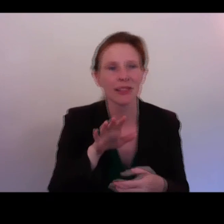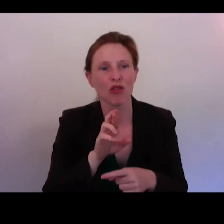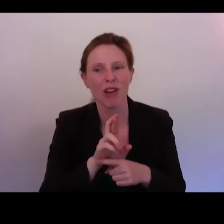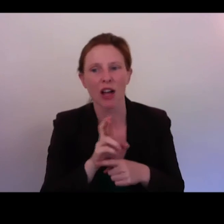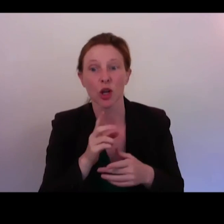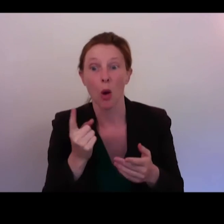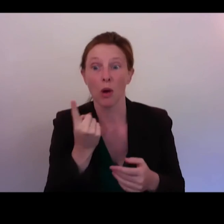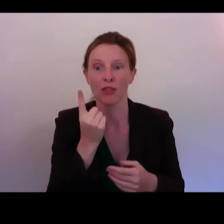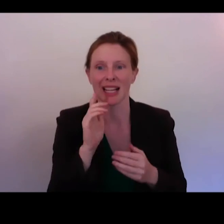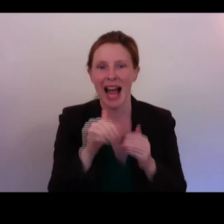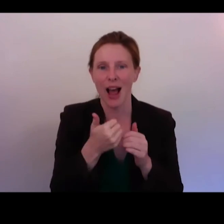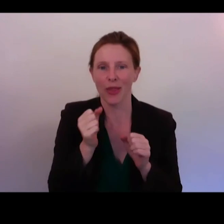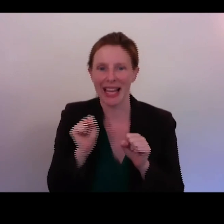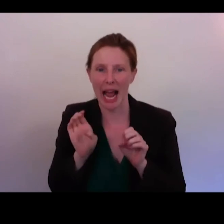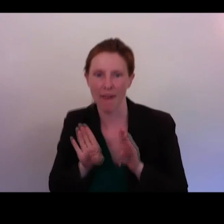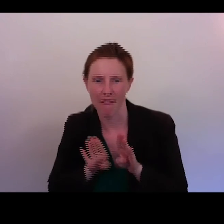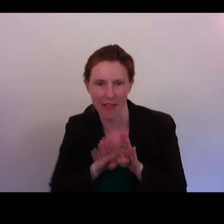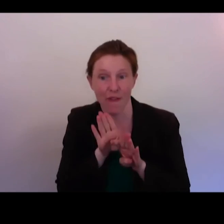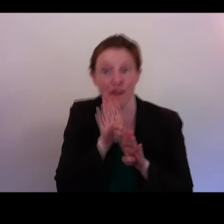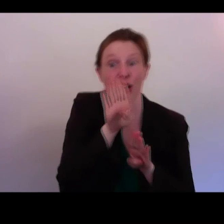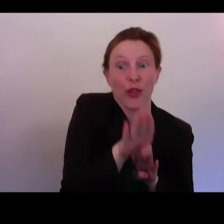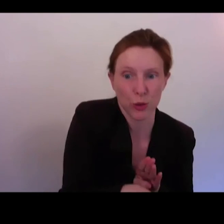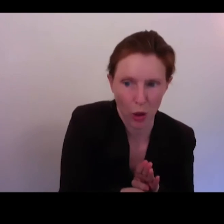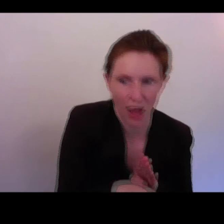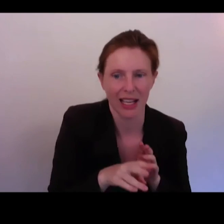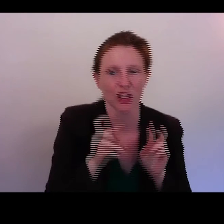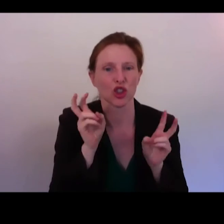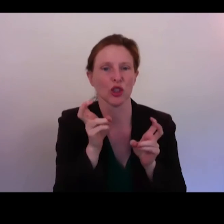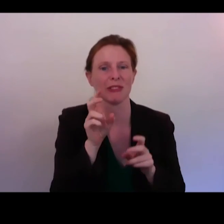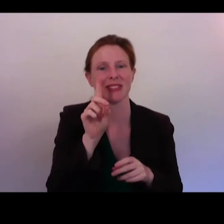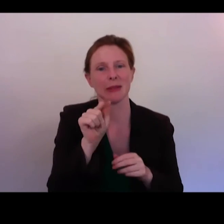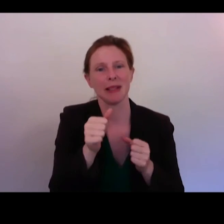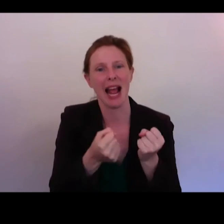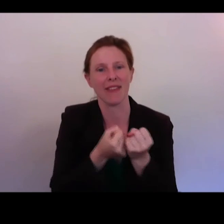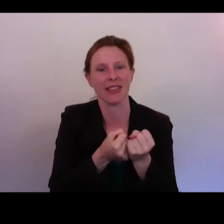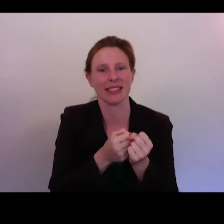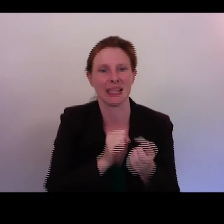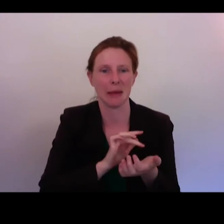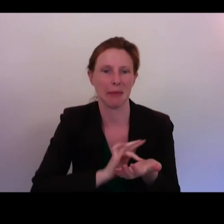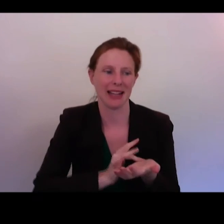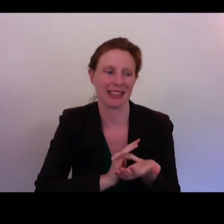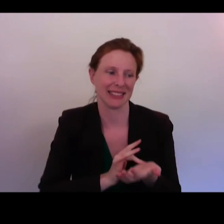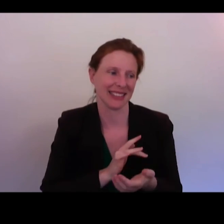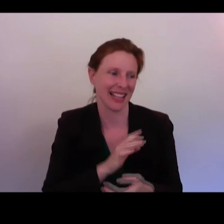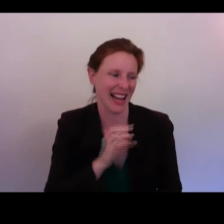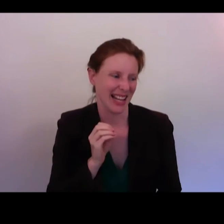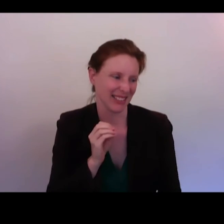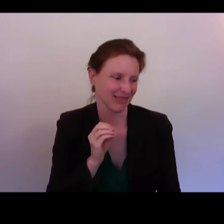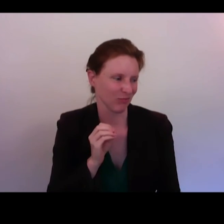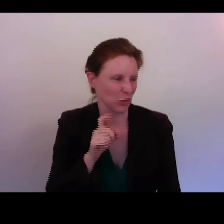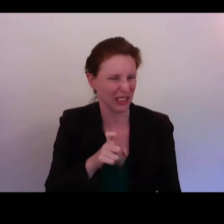I think the medical students and residents they wonder how can they get their foot in the door in terms of being